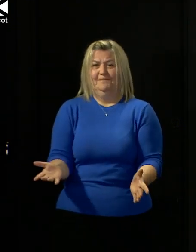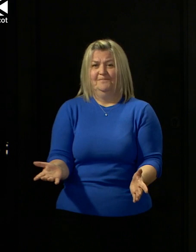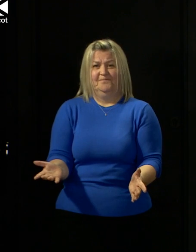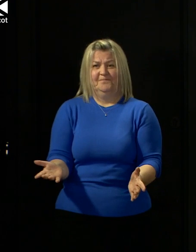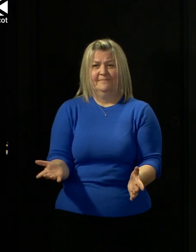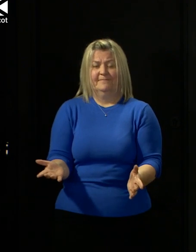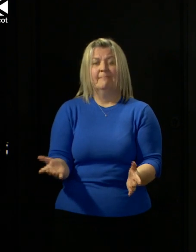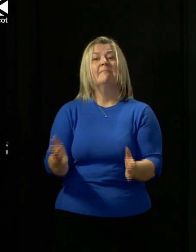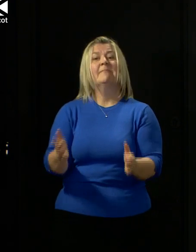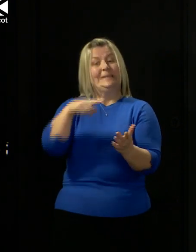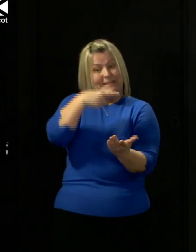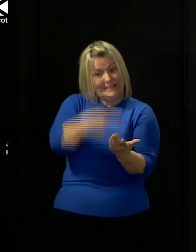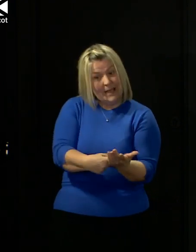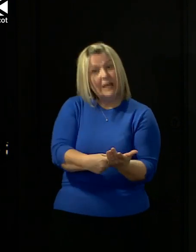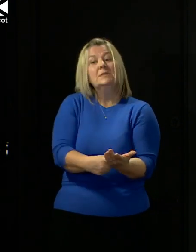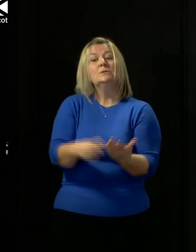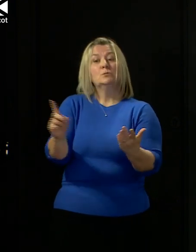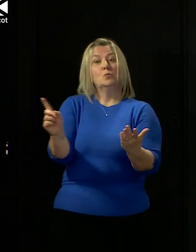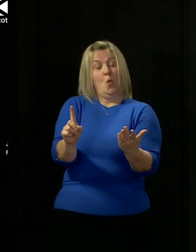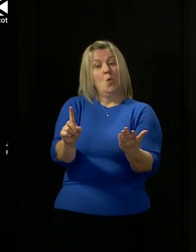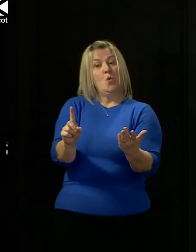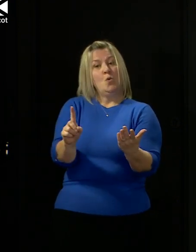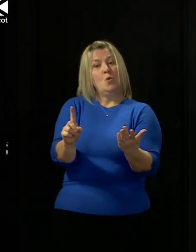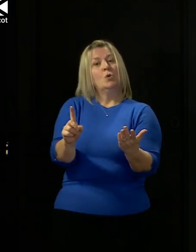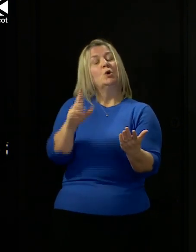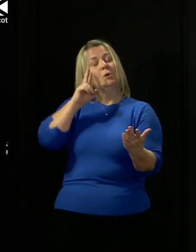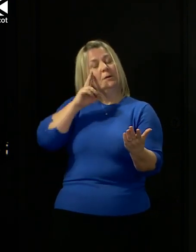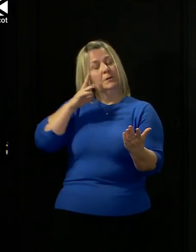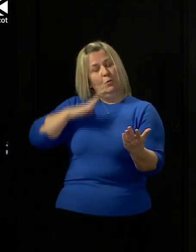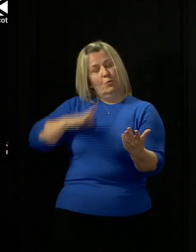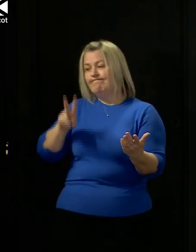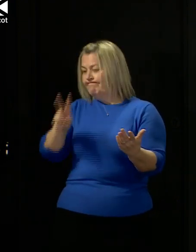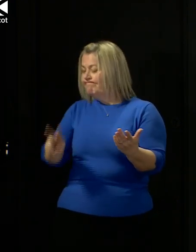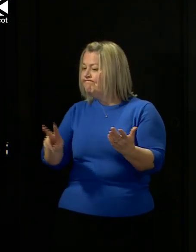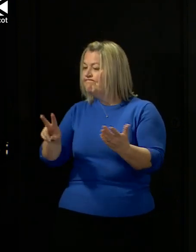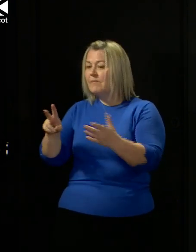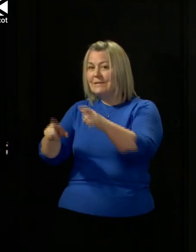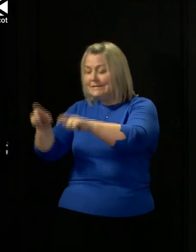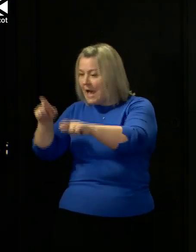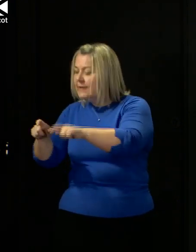decisions are being guided by the best evidence we've got about how we can